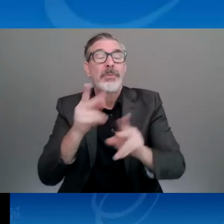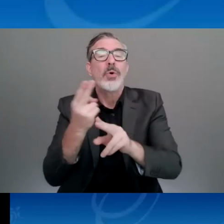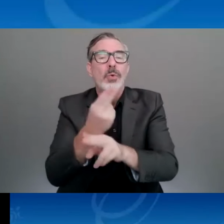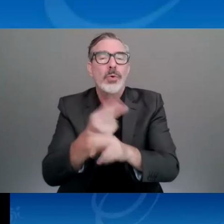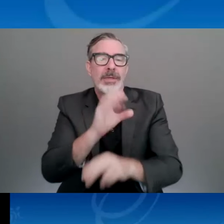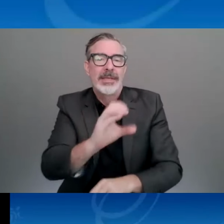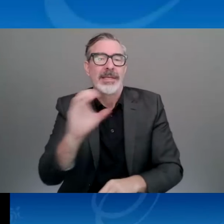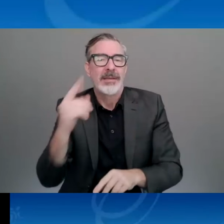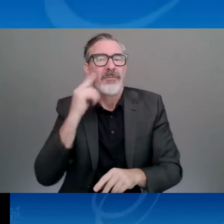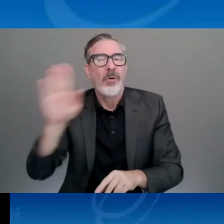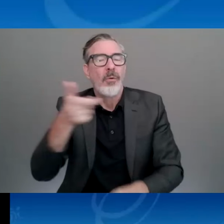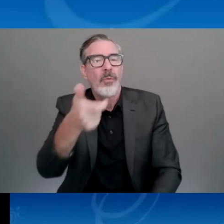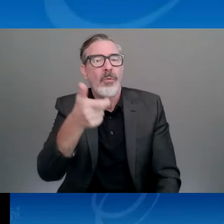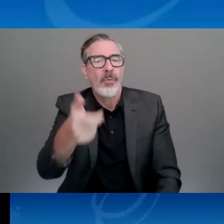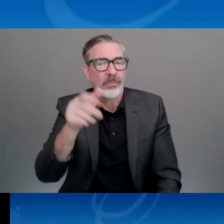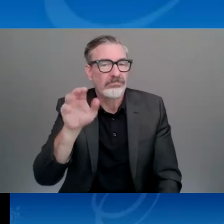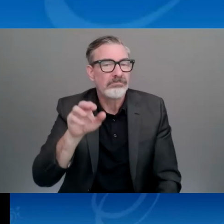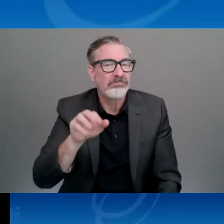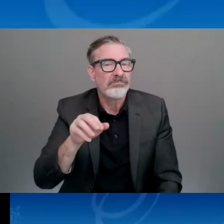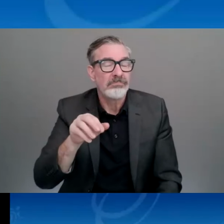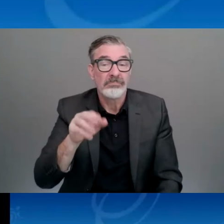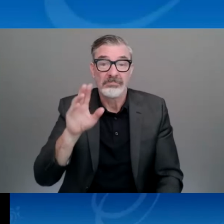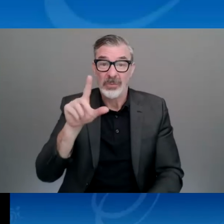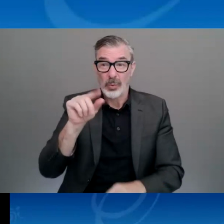20 years ago, that number was probably less than 10%.